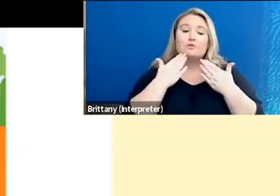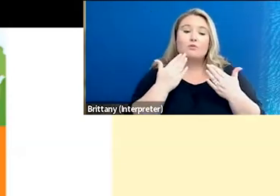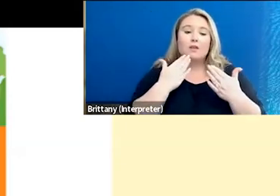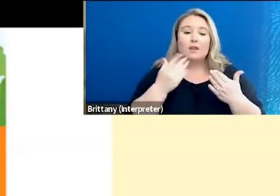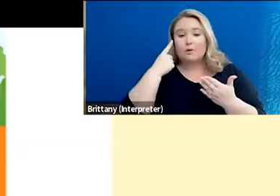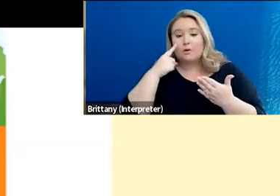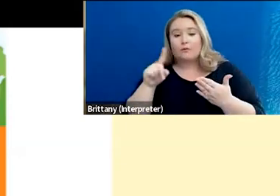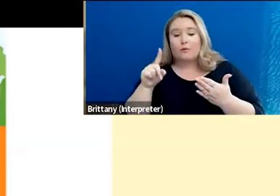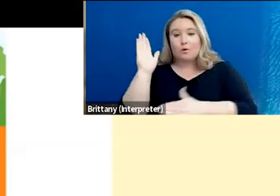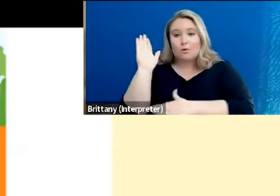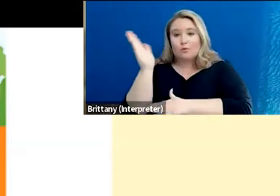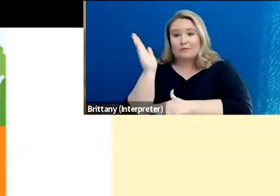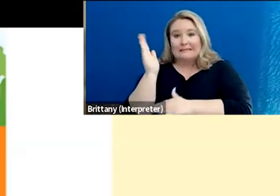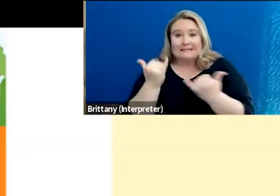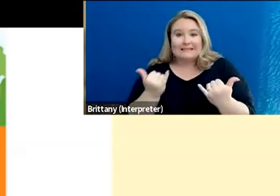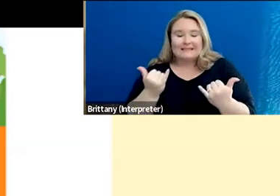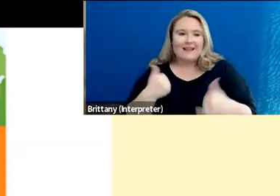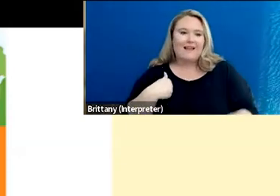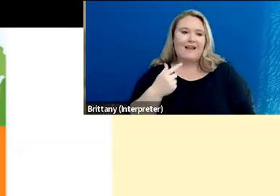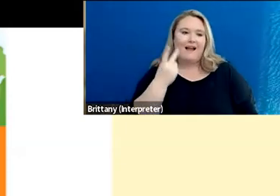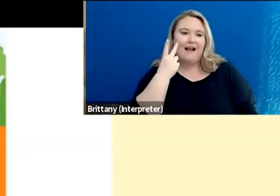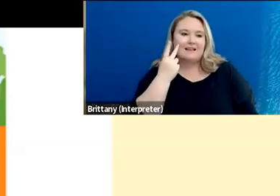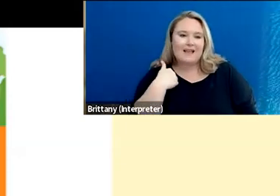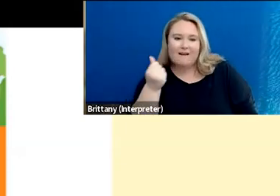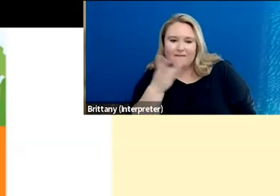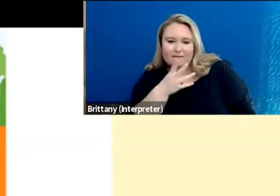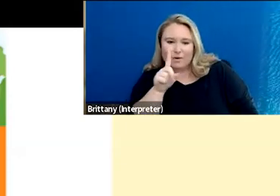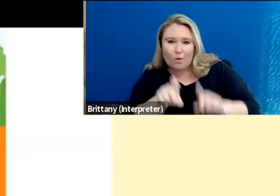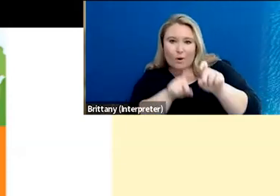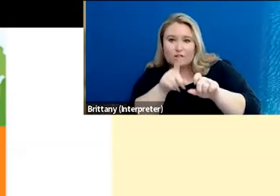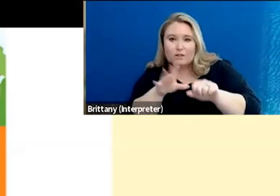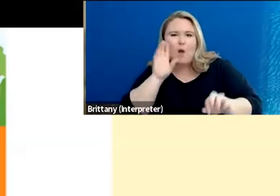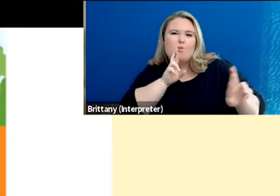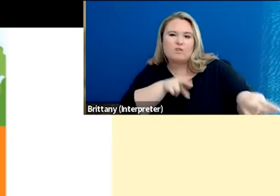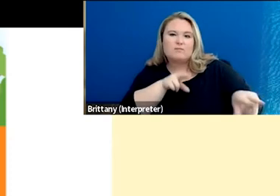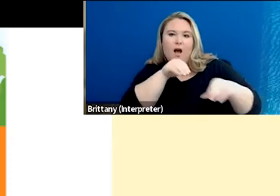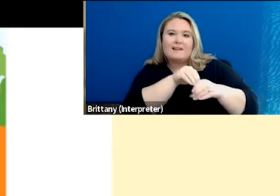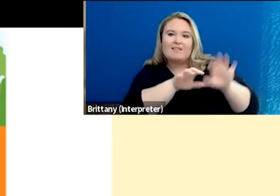I do see that I had a couple of questions in the chat, so I will respond to them in the chat. Thank you so much.